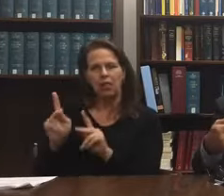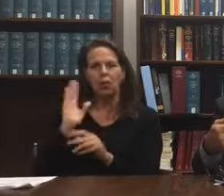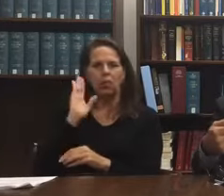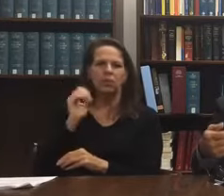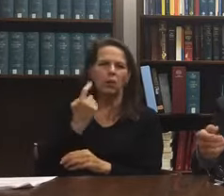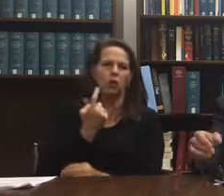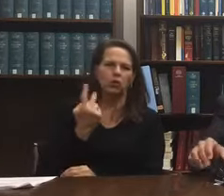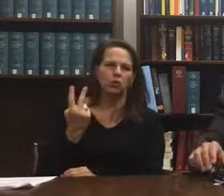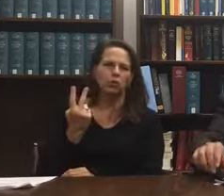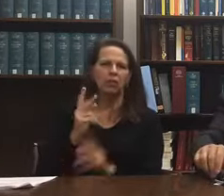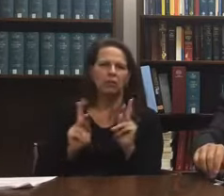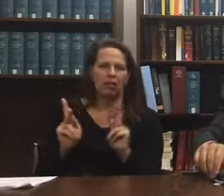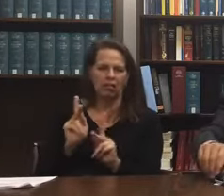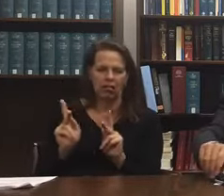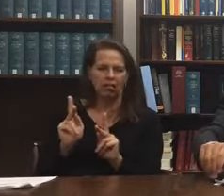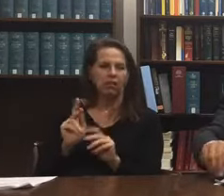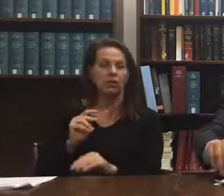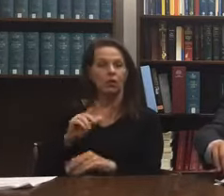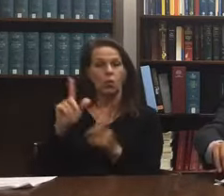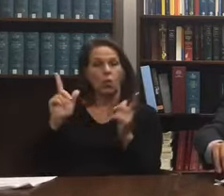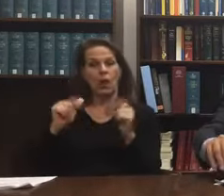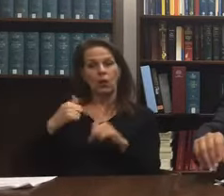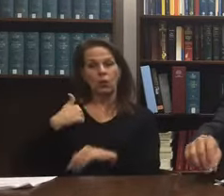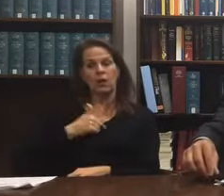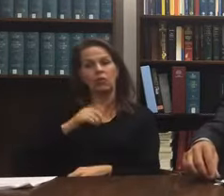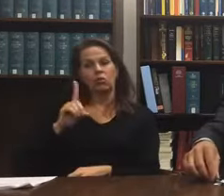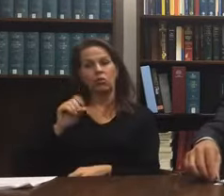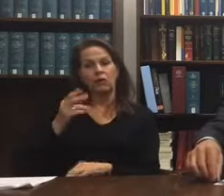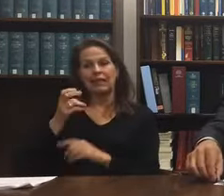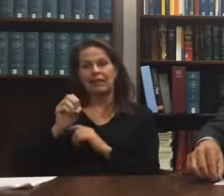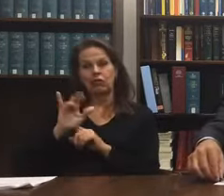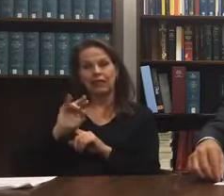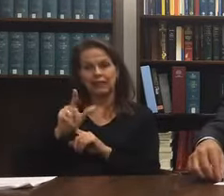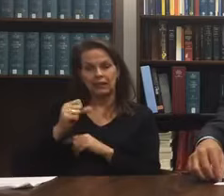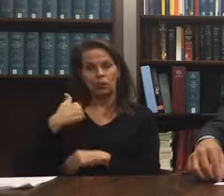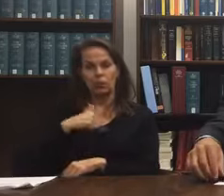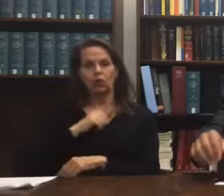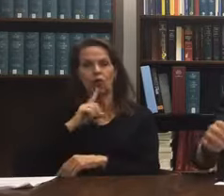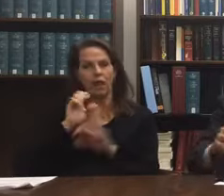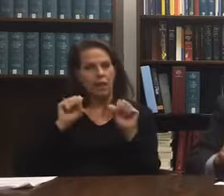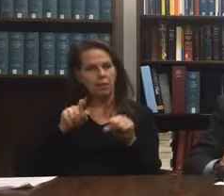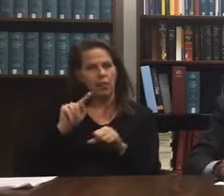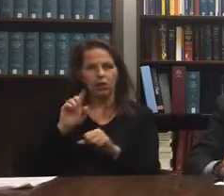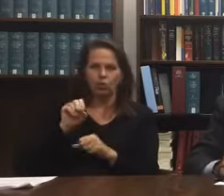people now when we do hearings since we are able to cross-examine witnesses